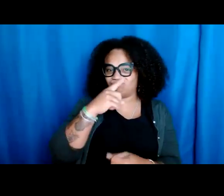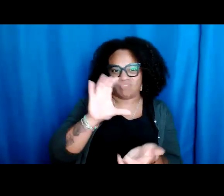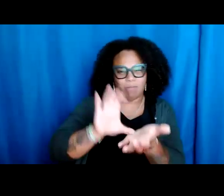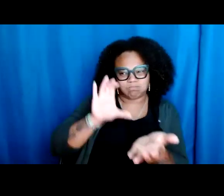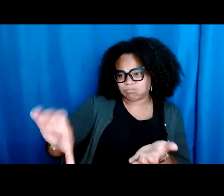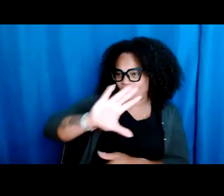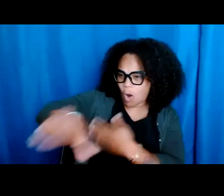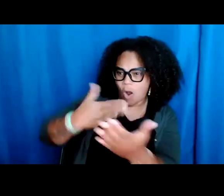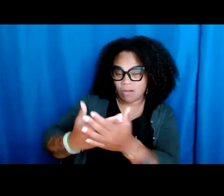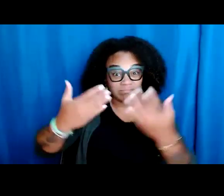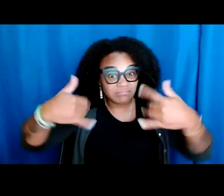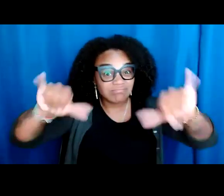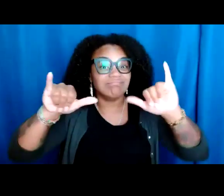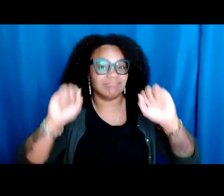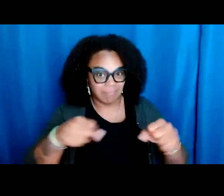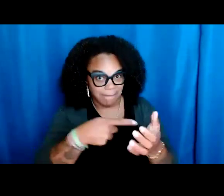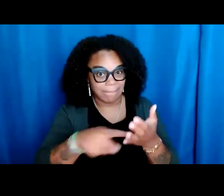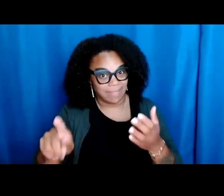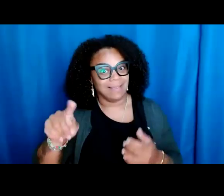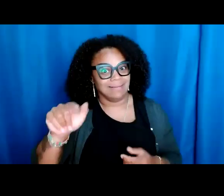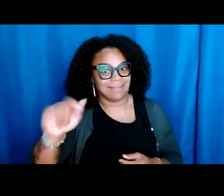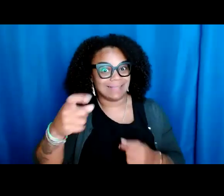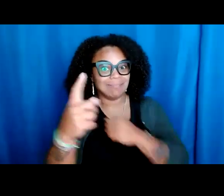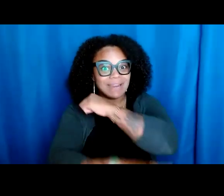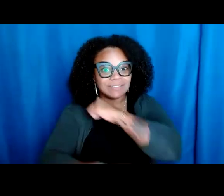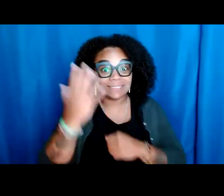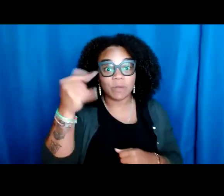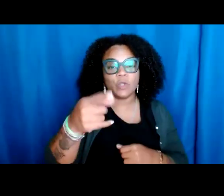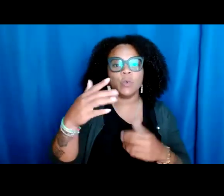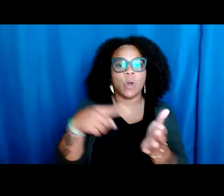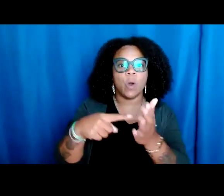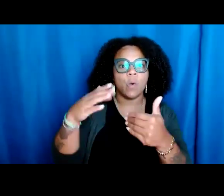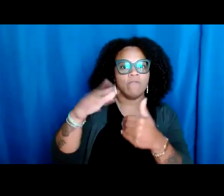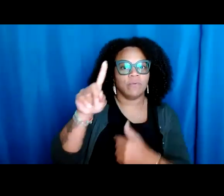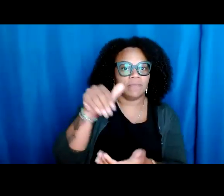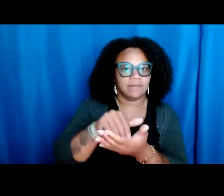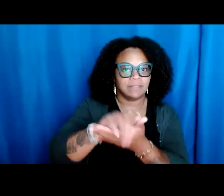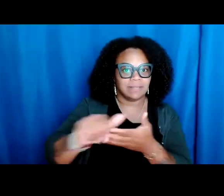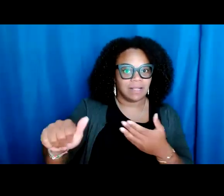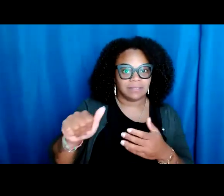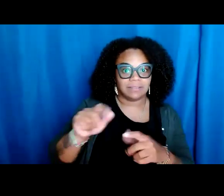Tax Payment penalty because you owe more than $1,000, and you did not pay enough toward your